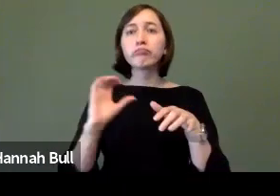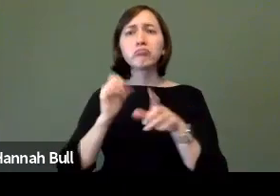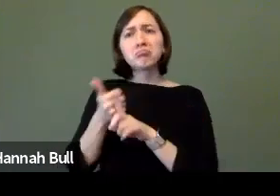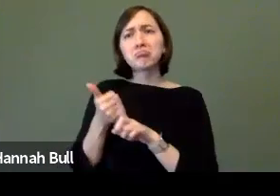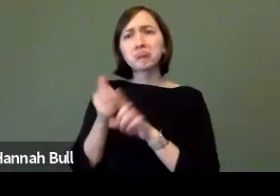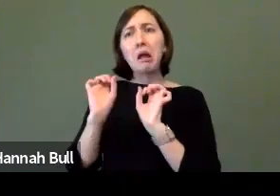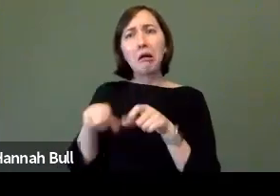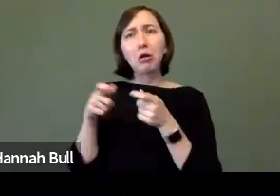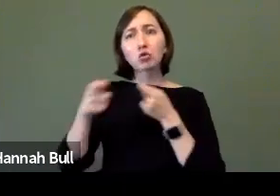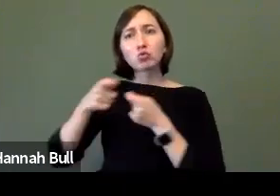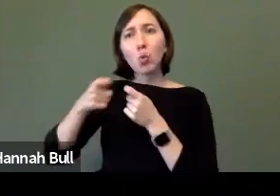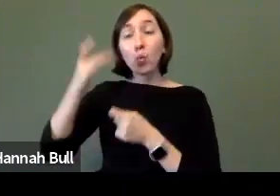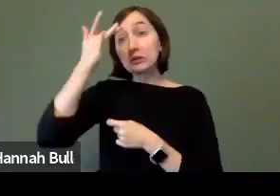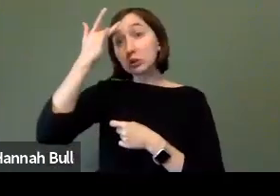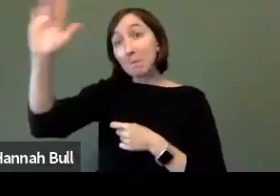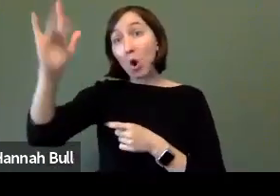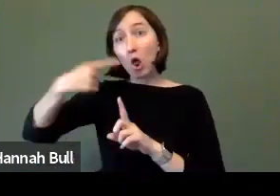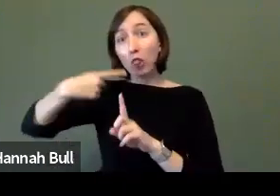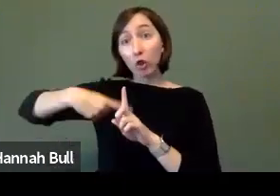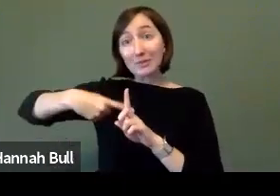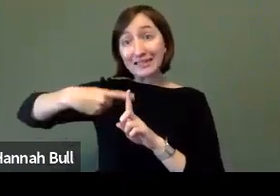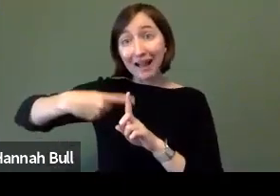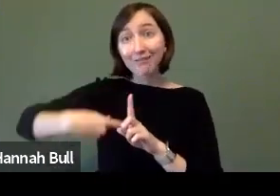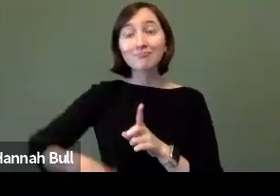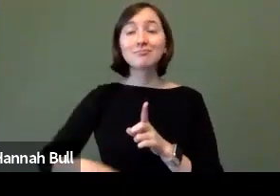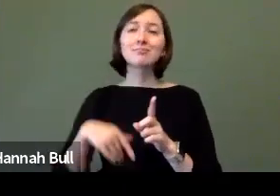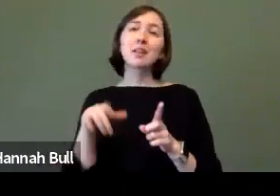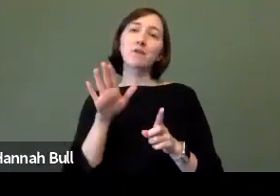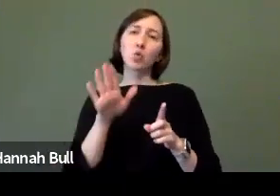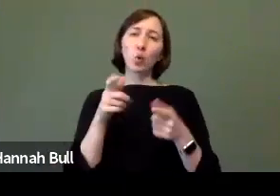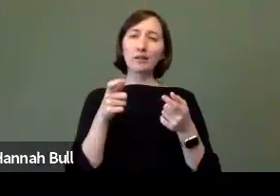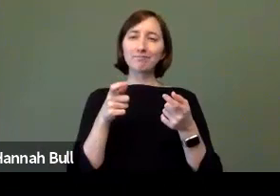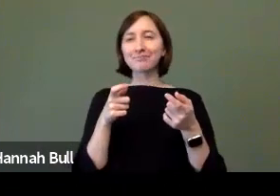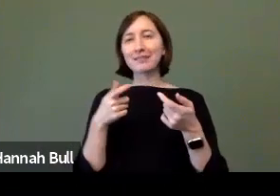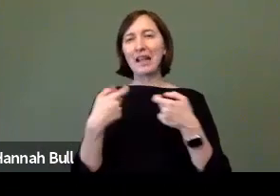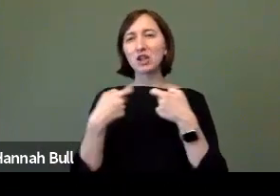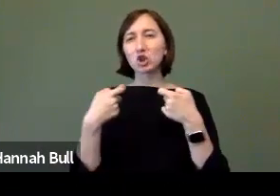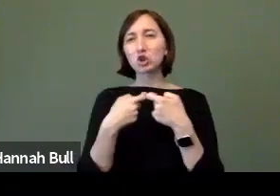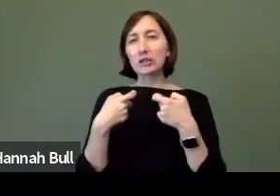If you go through your energy agency they sometimes have discounts.